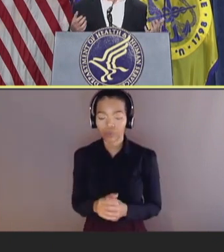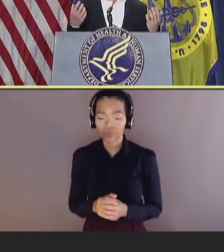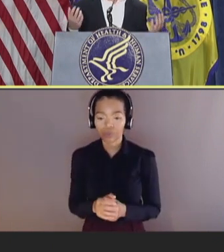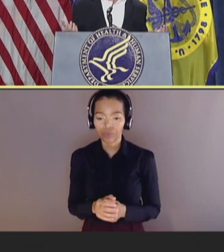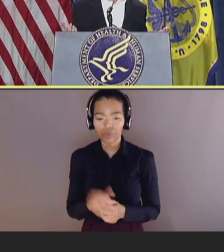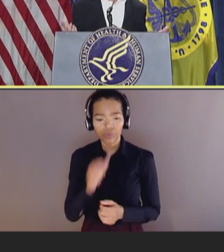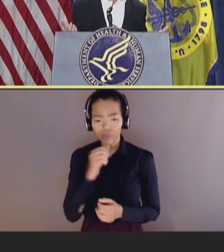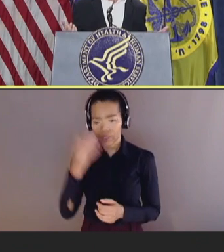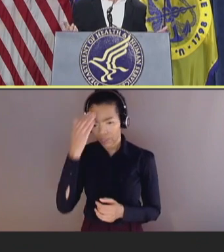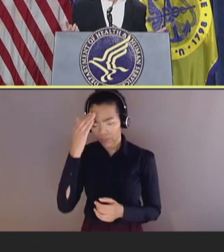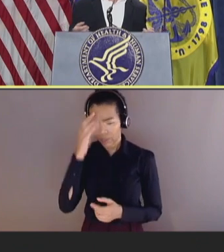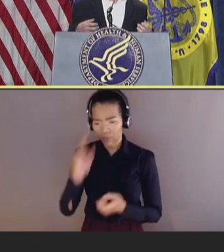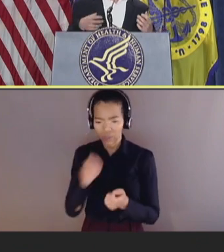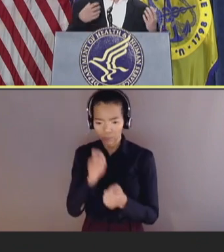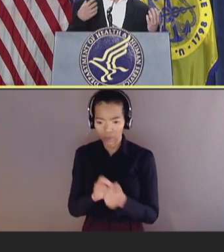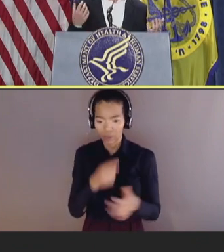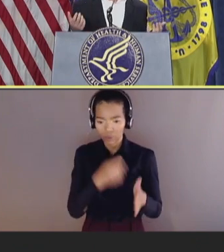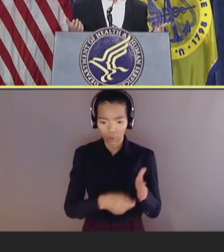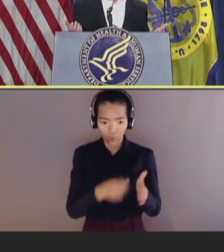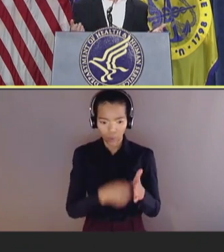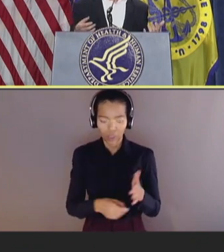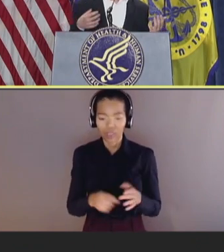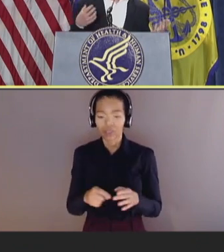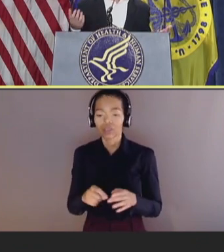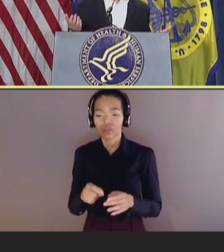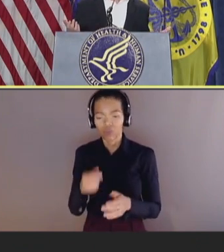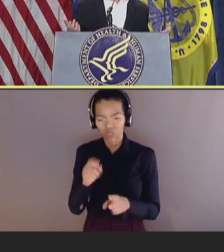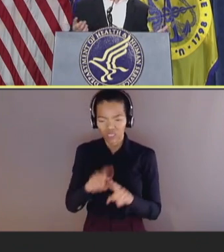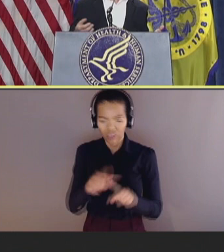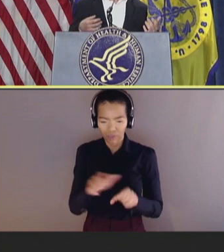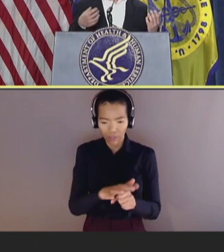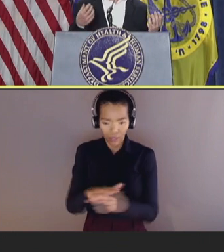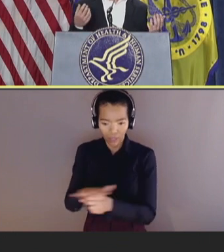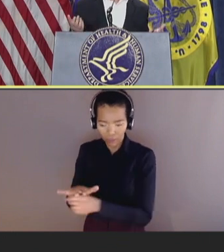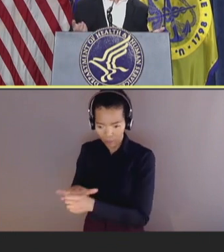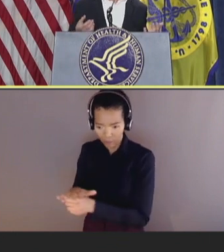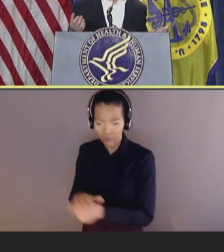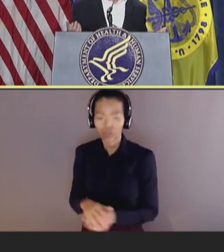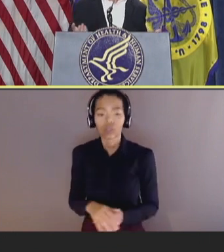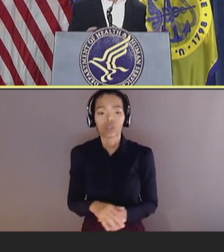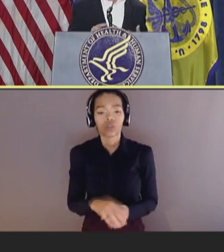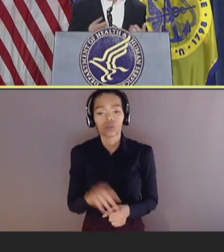in most markets to really assess what is adequate, and you know, think about what